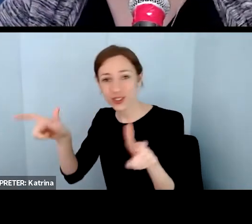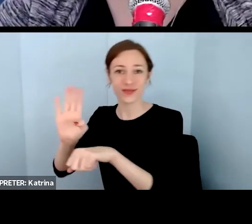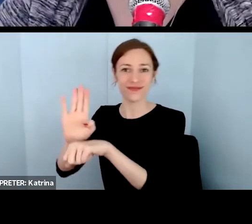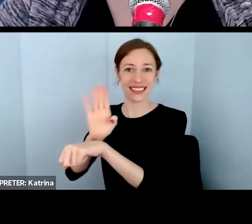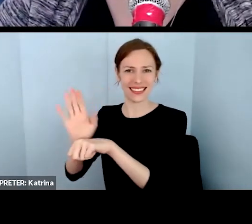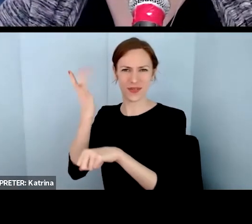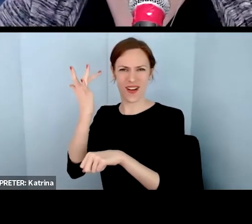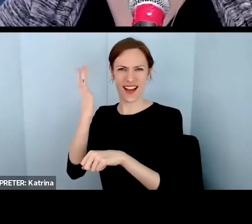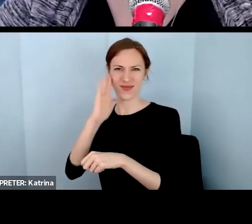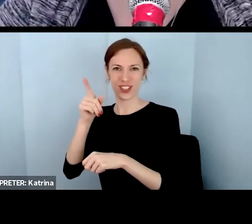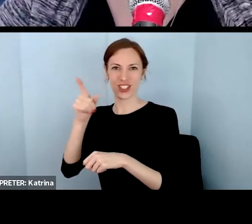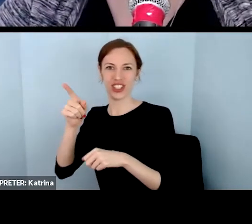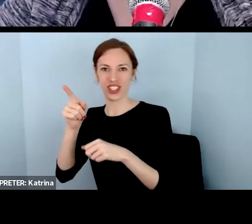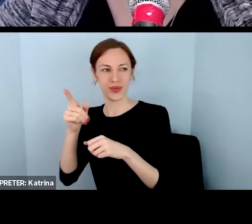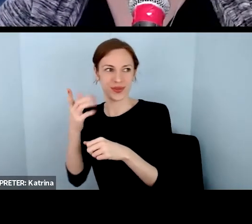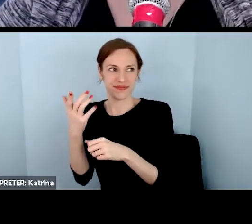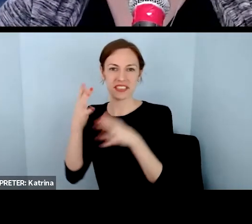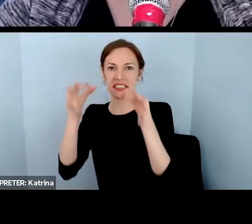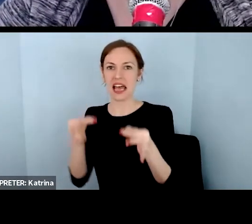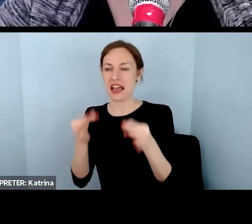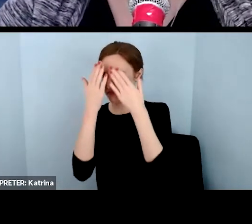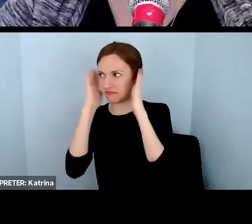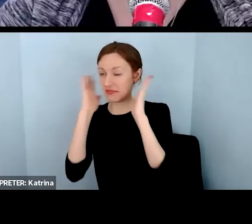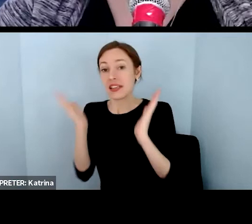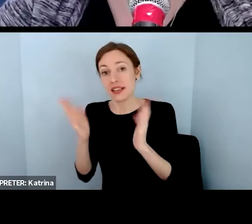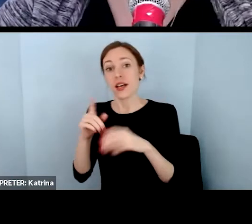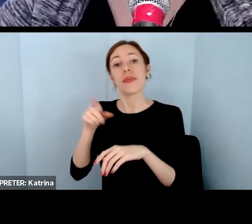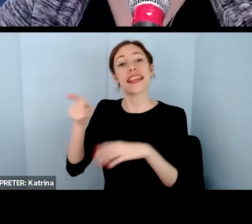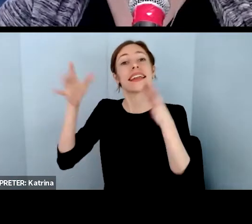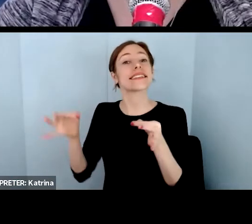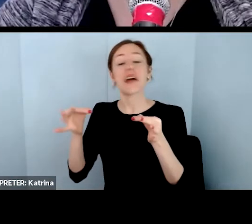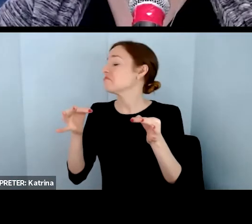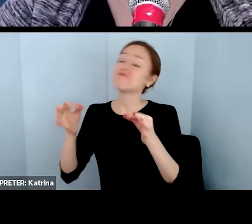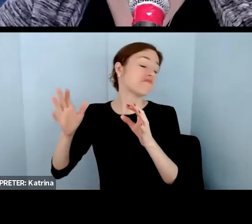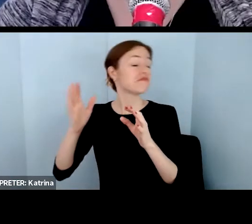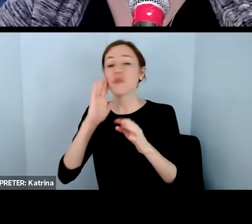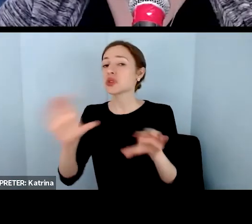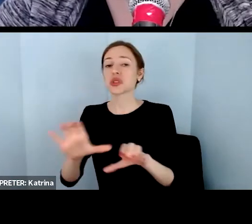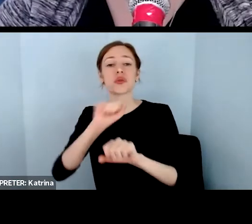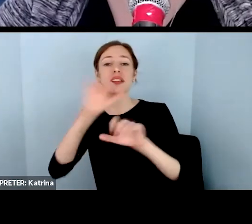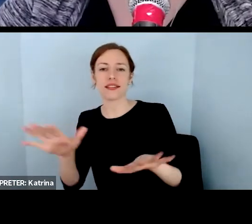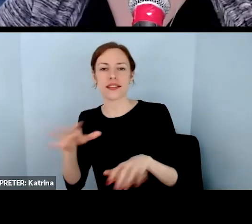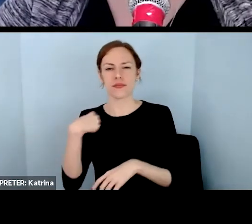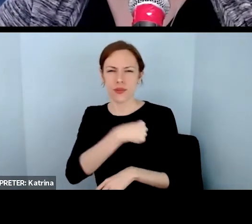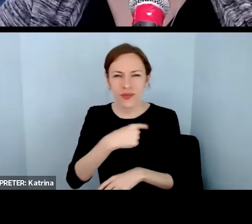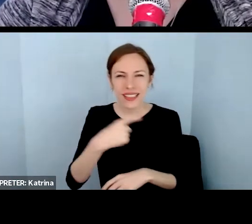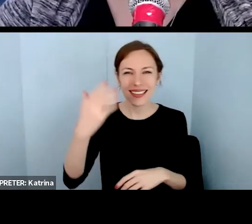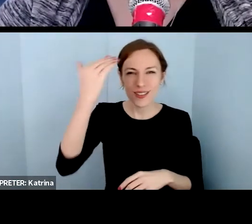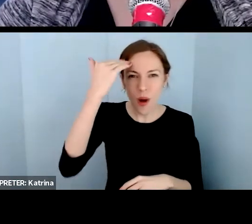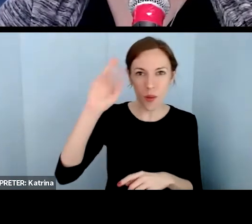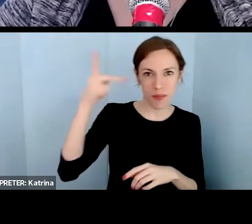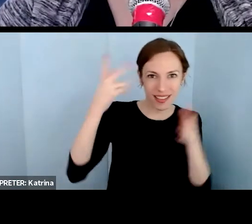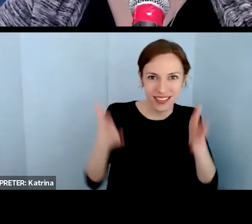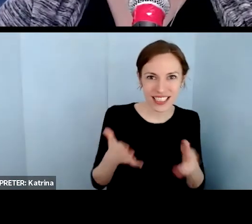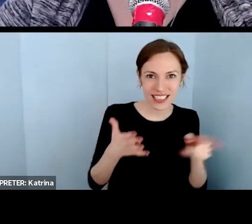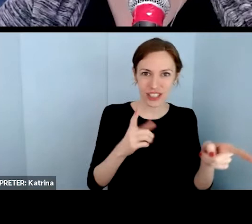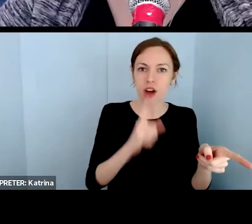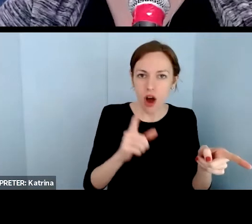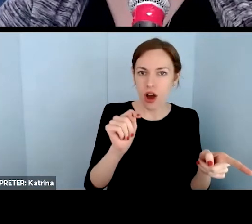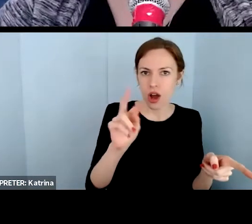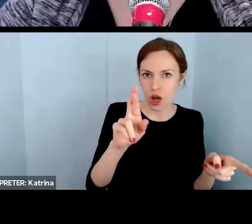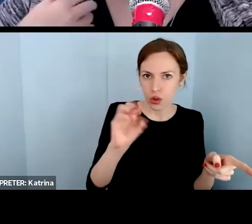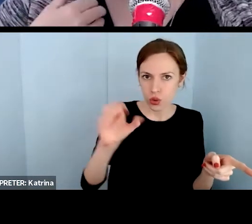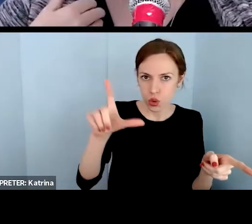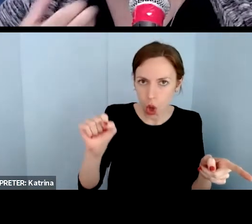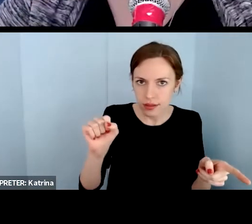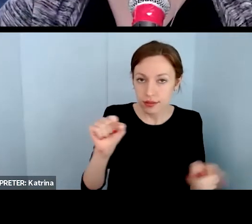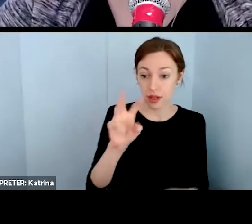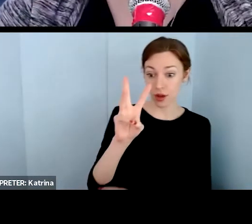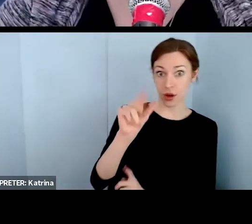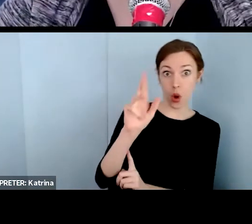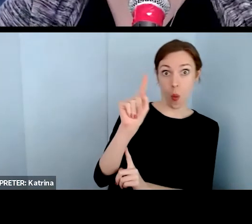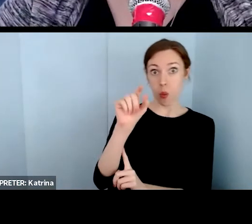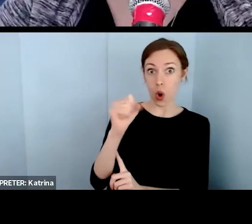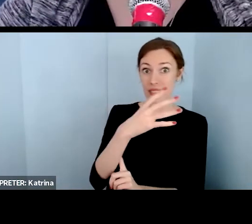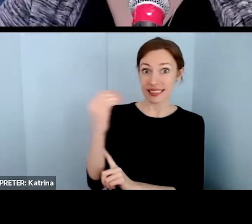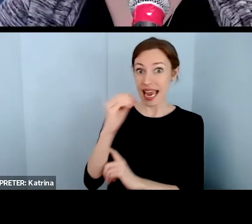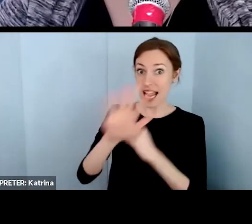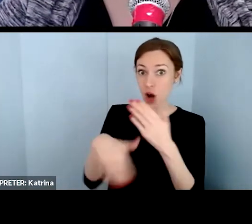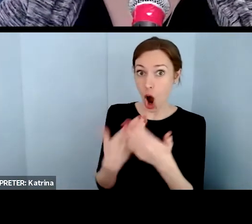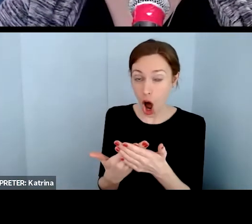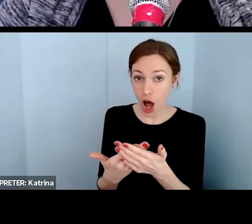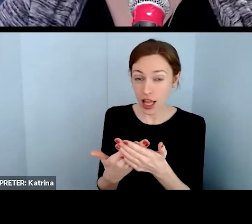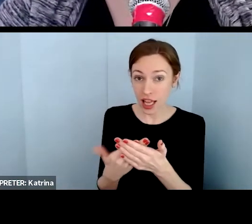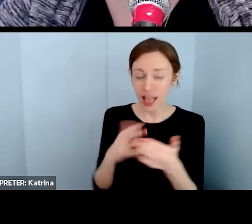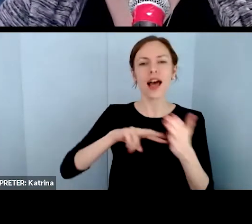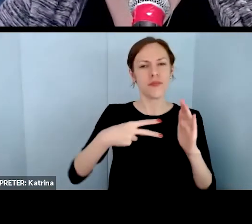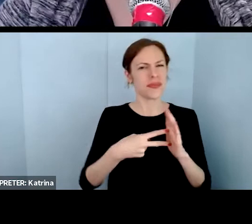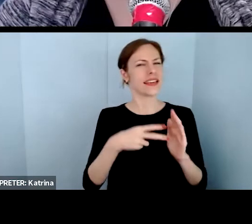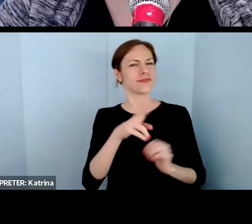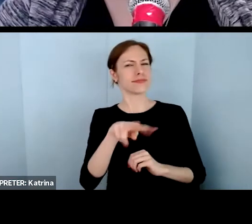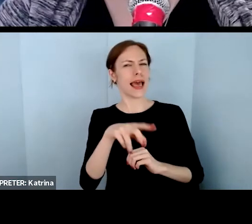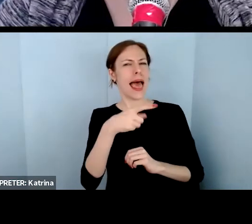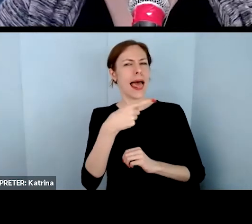So basically Facebook says we're going to do nothing but we know politicians are trolls, we know they're odorous, we know that the you know warts and all, to me, says that they know that politicians are going to act in bad faith.